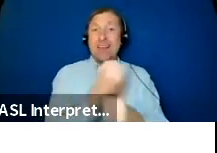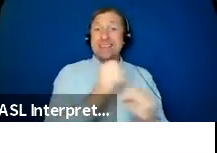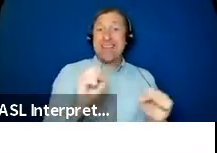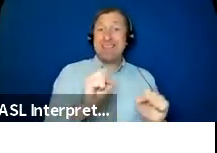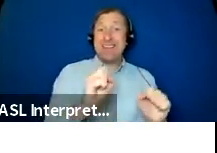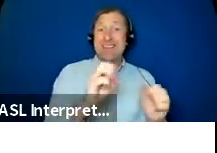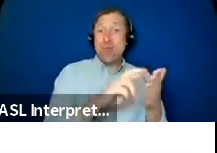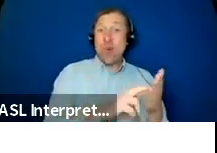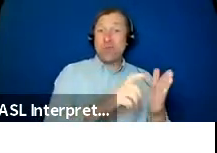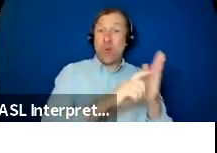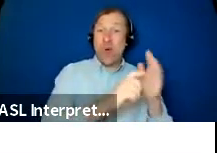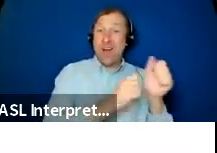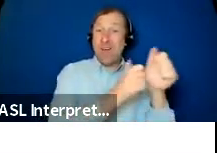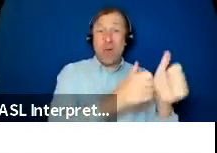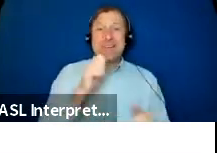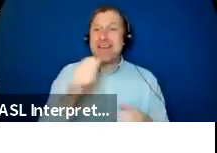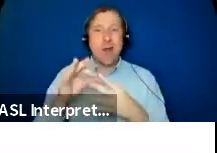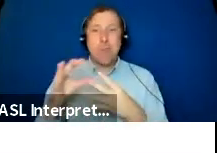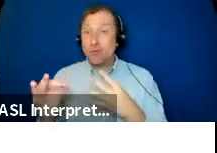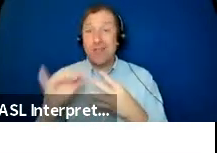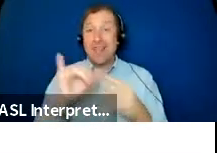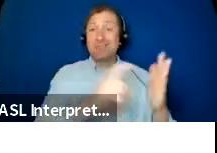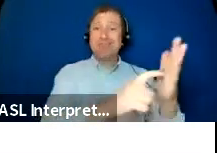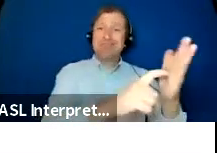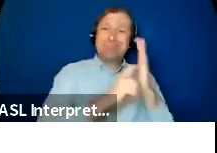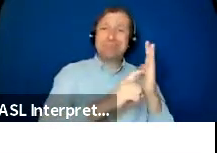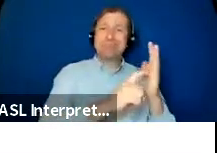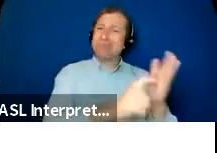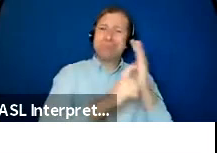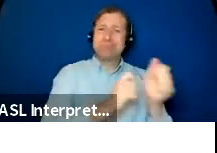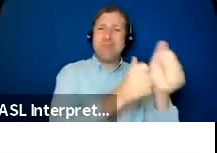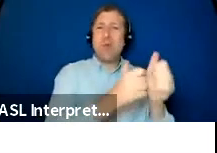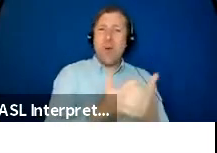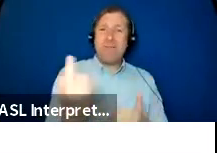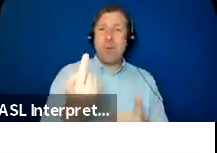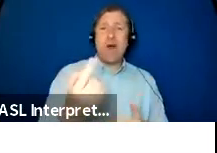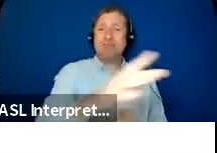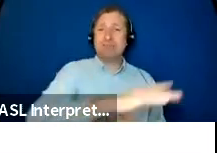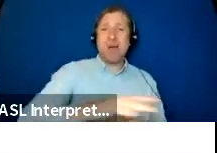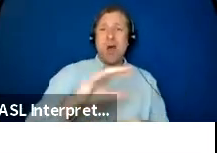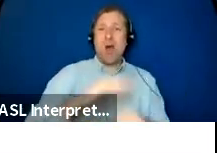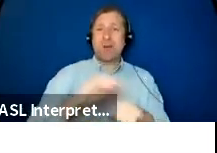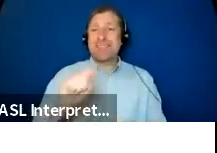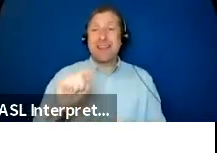These safety protocols that are contained in the Return to Work Agreement are mandatory for everybody on set. They're science-based and they're in place